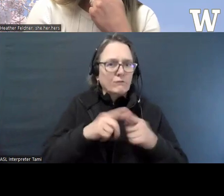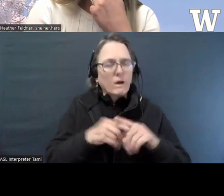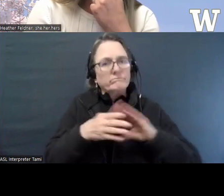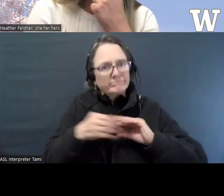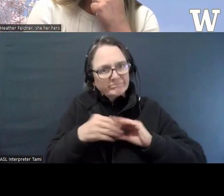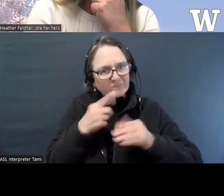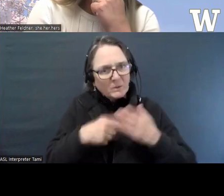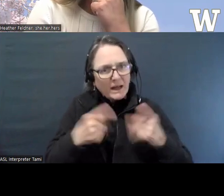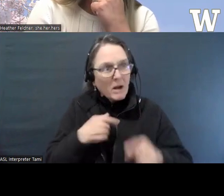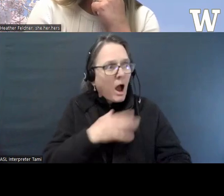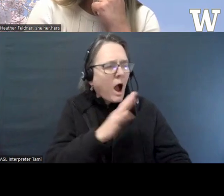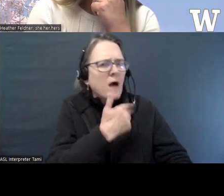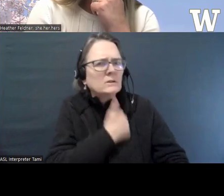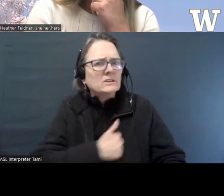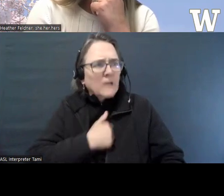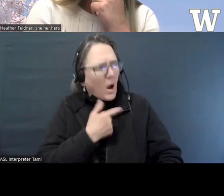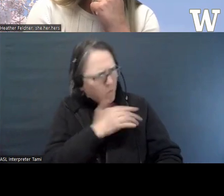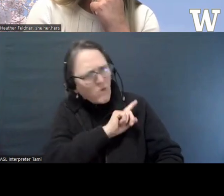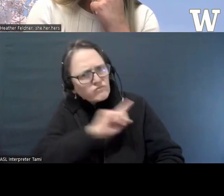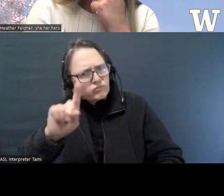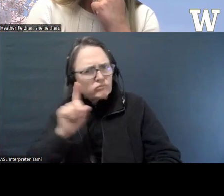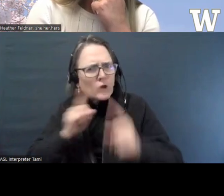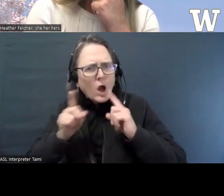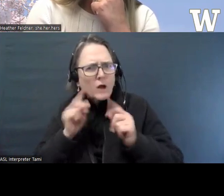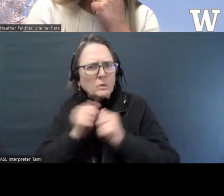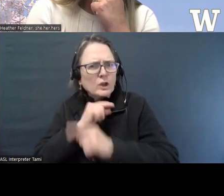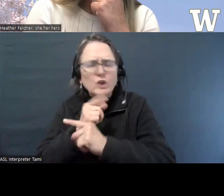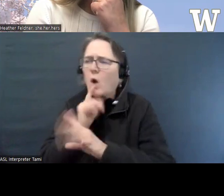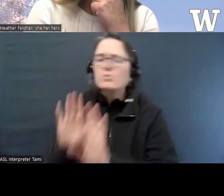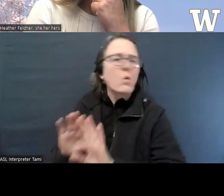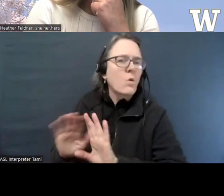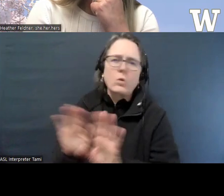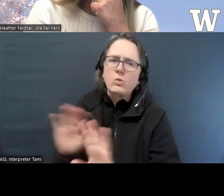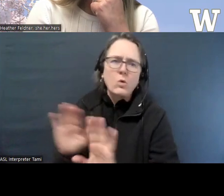As much as we are being supported, we also need to support them.